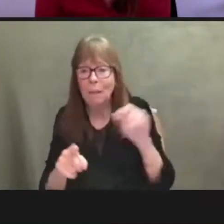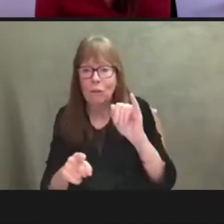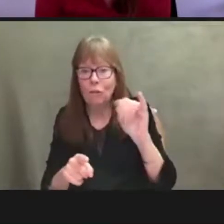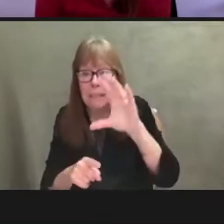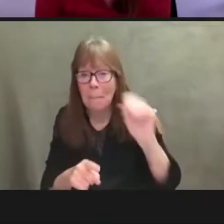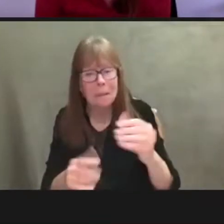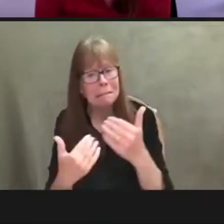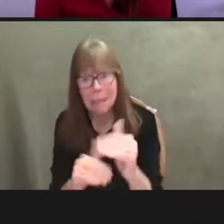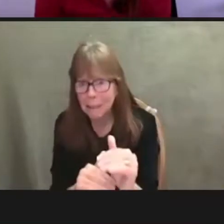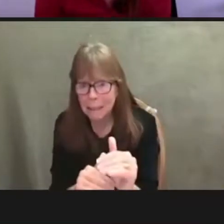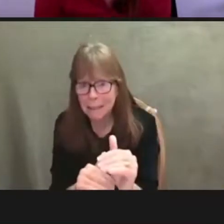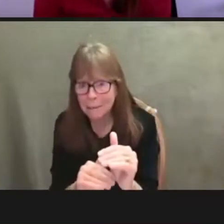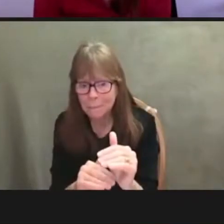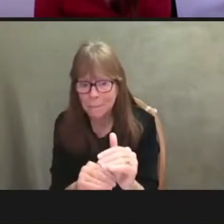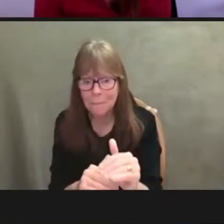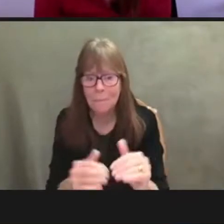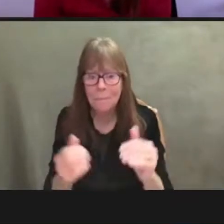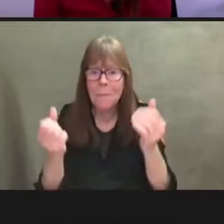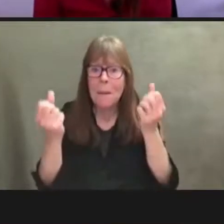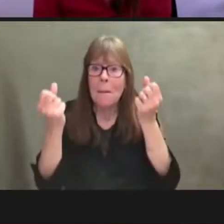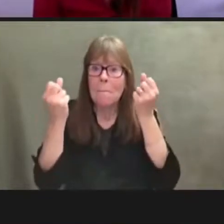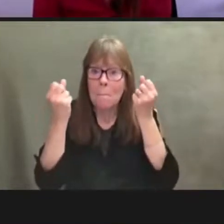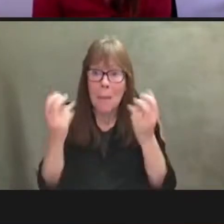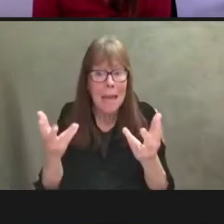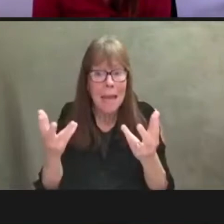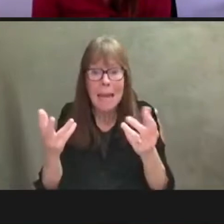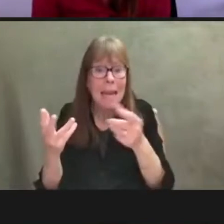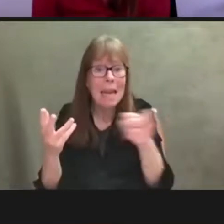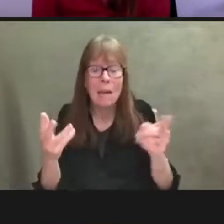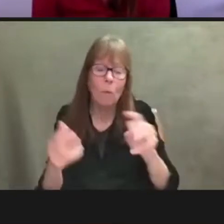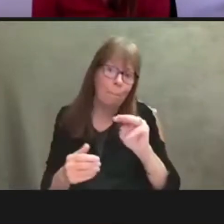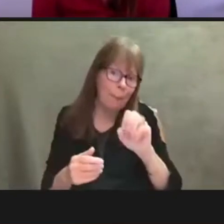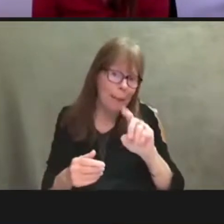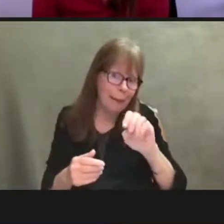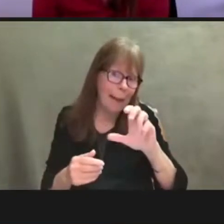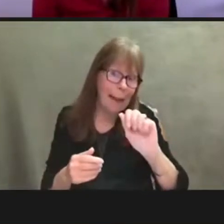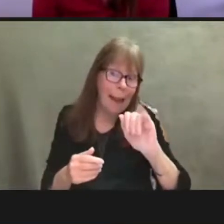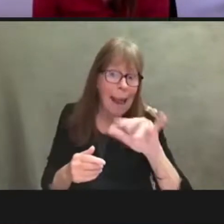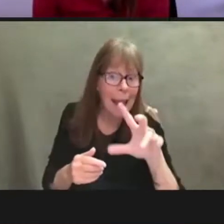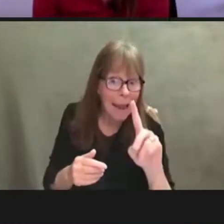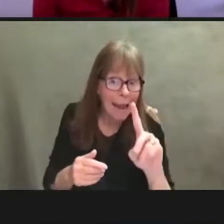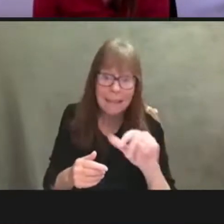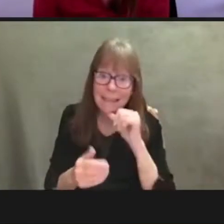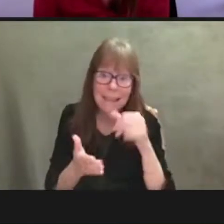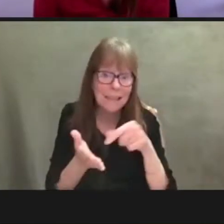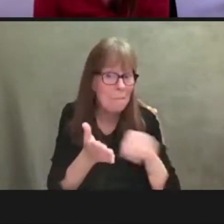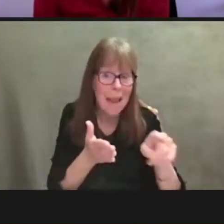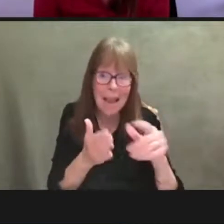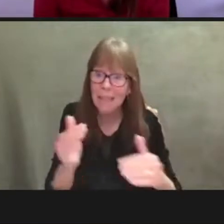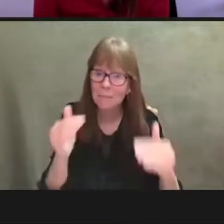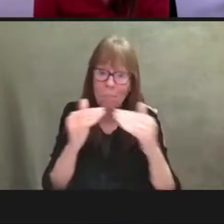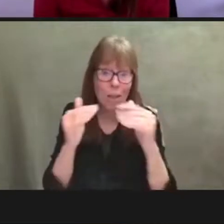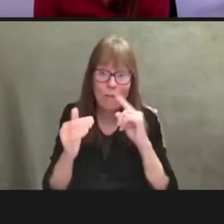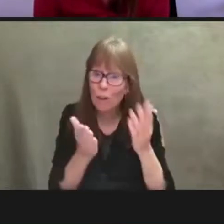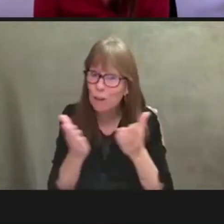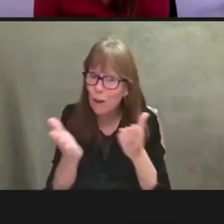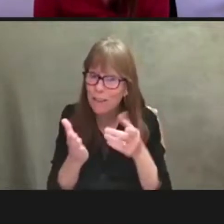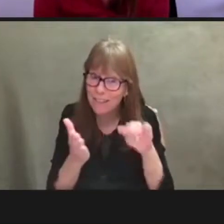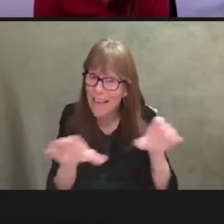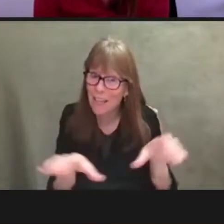Many practices, because Medicaid does not pay as much for services rendered, limit the